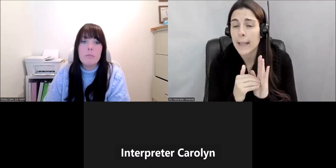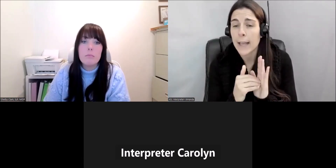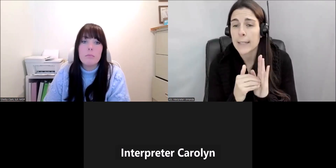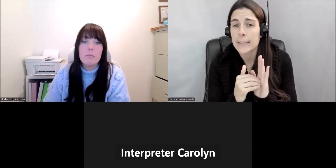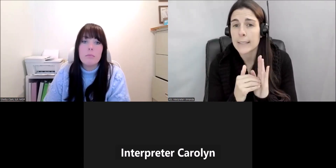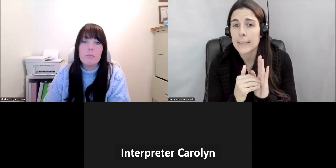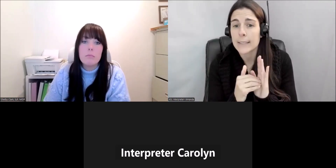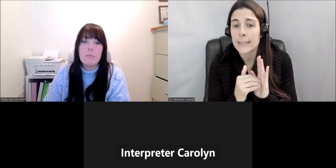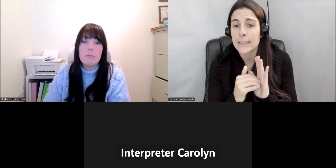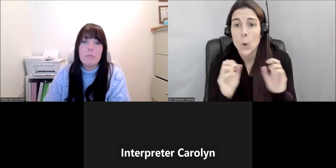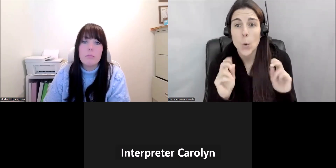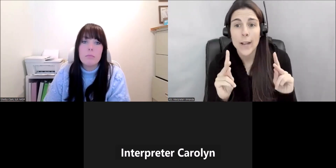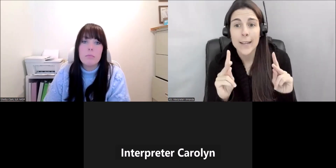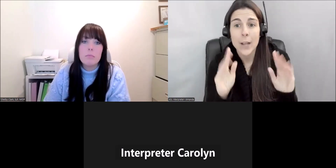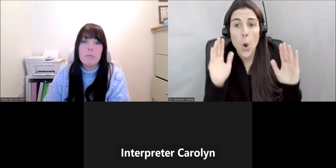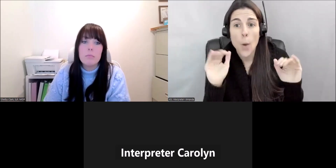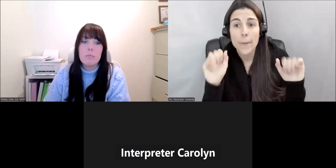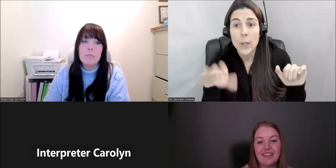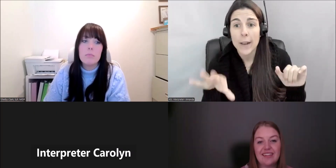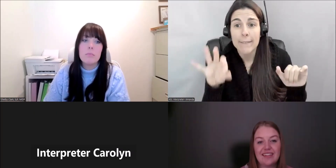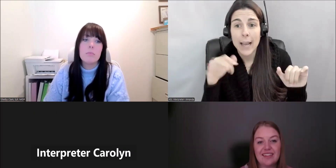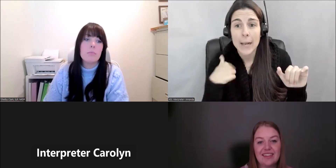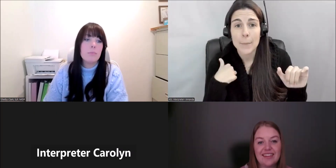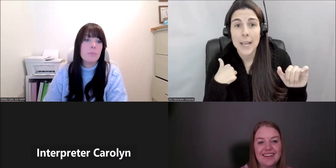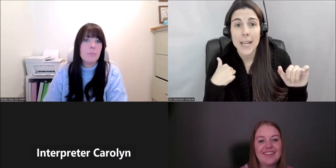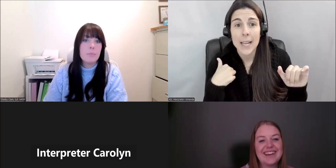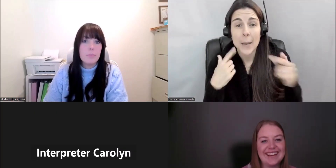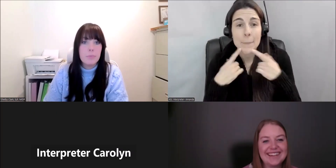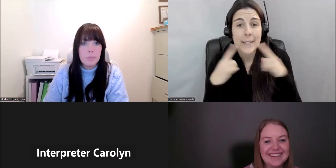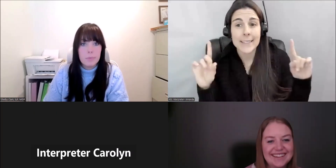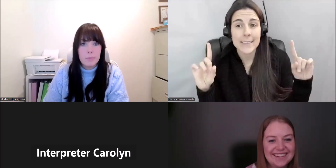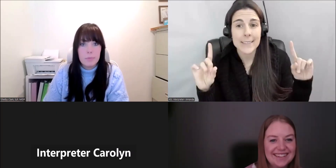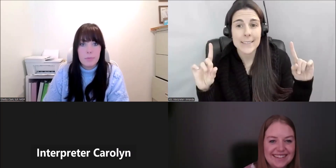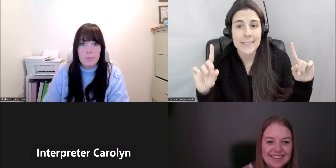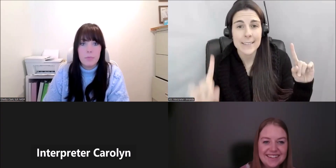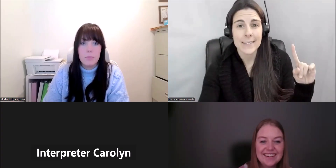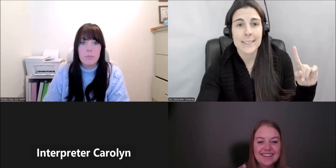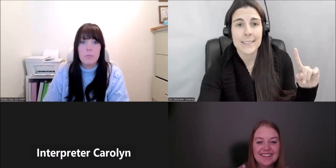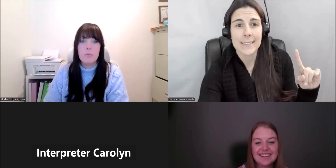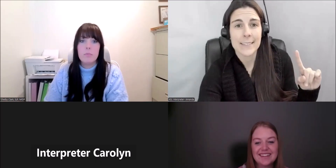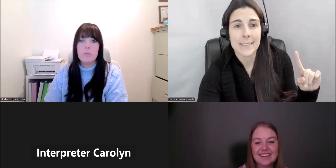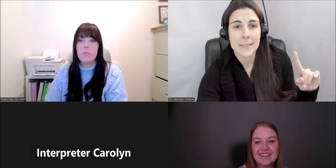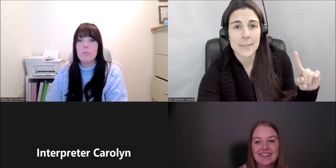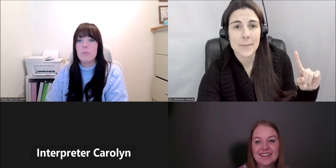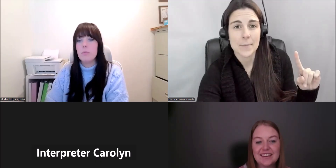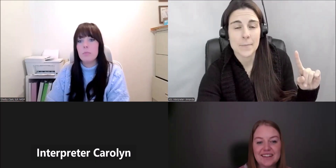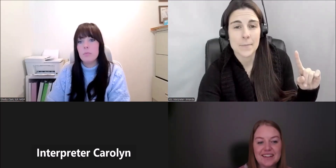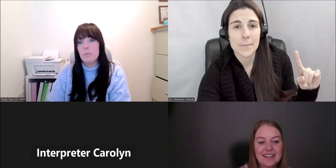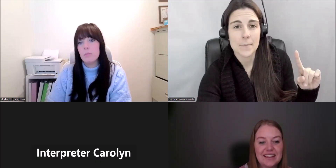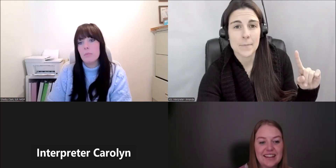Emily Stewart: okay, hopefully you can find me. There you are, okay, okay, all right. Take away for our case presentation. Do